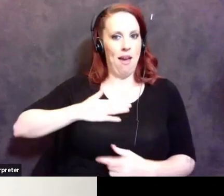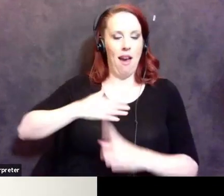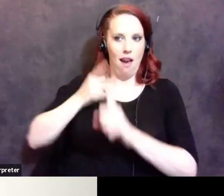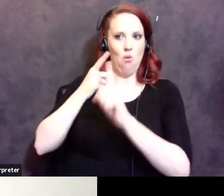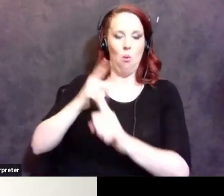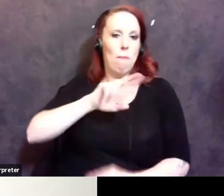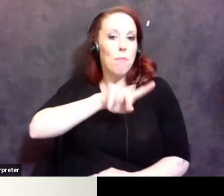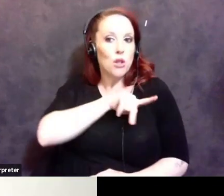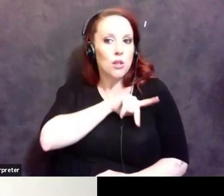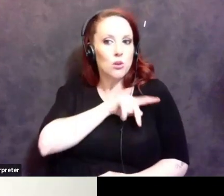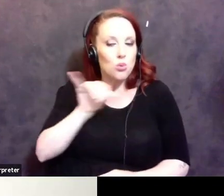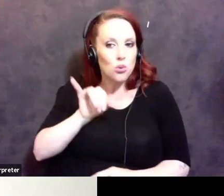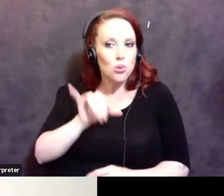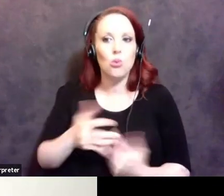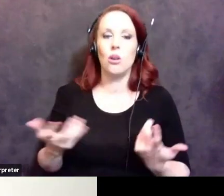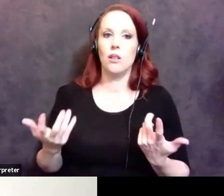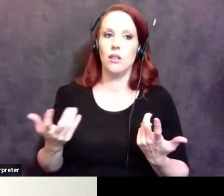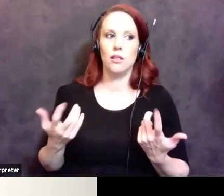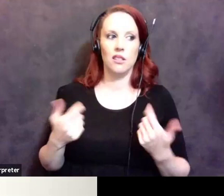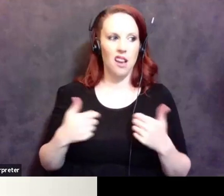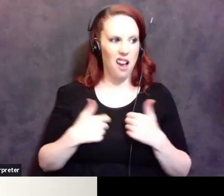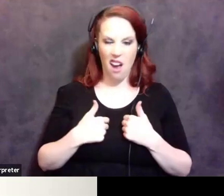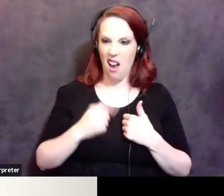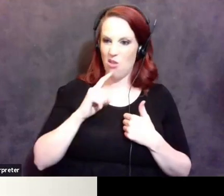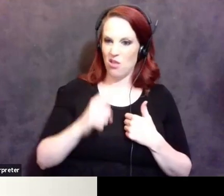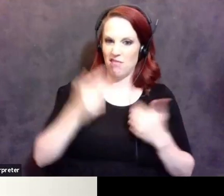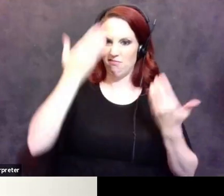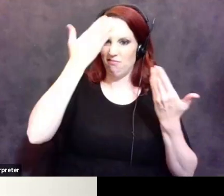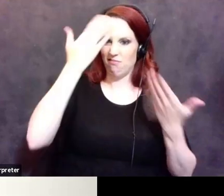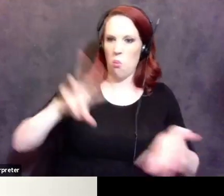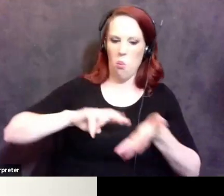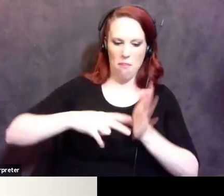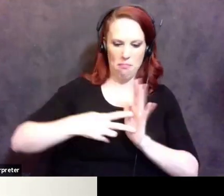as well in terms of I didn't really know what disability pride meant. I didn't really know